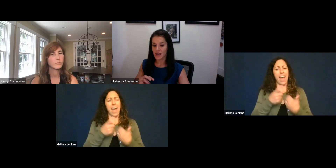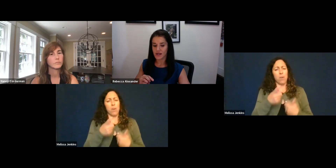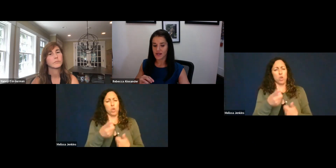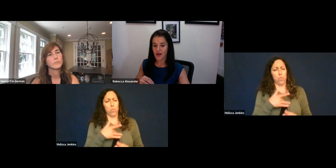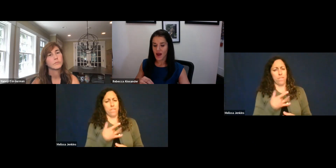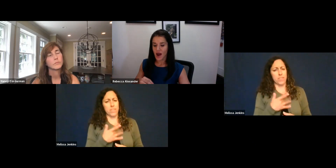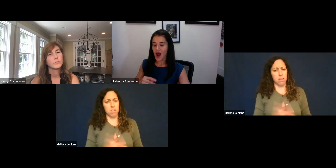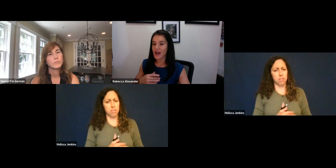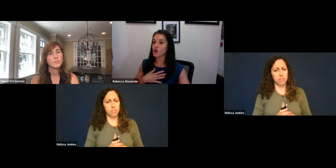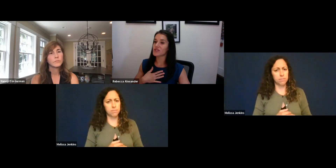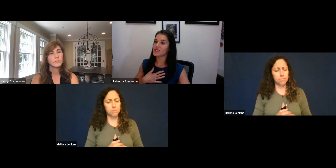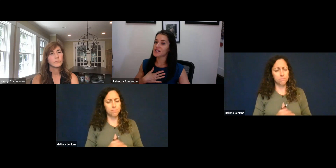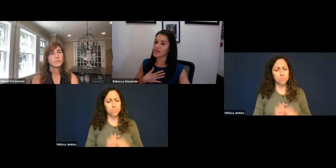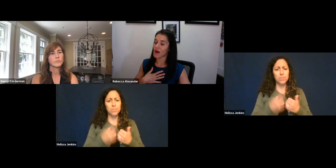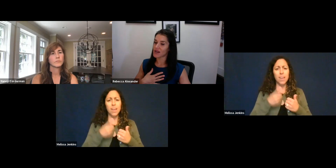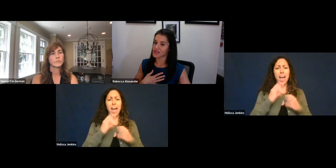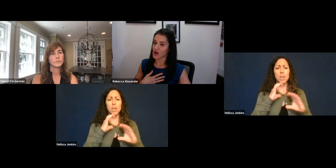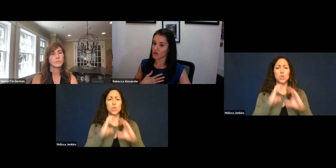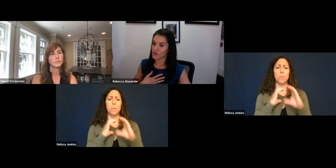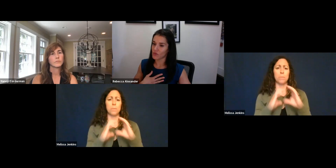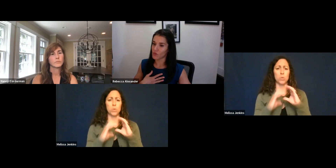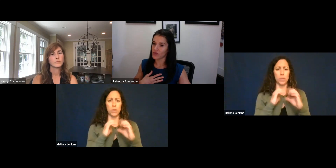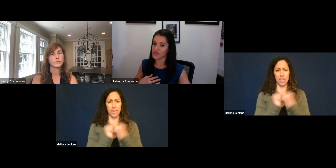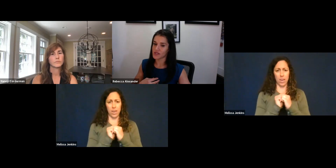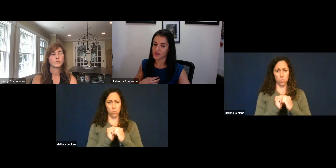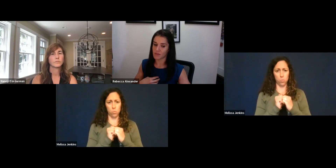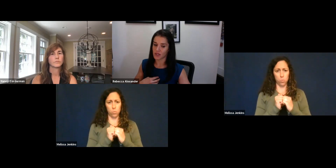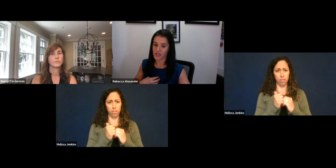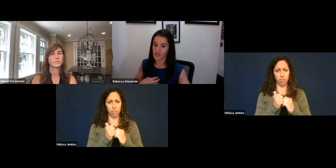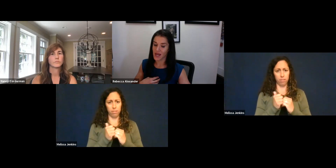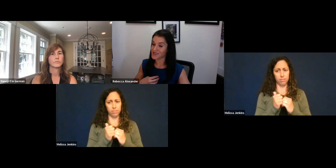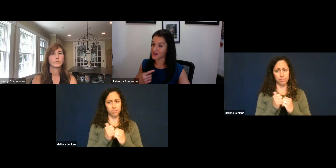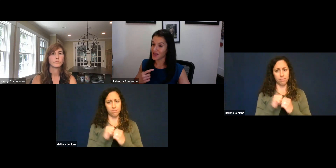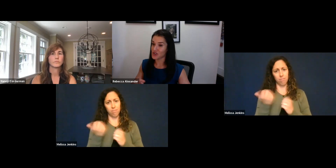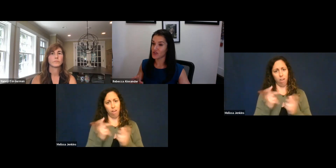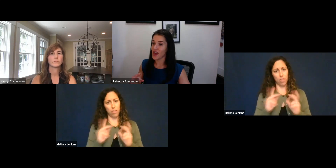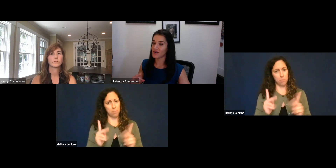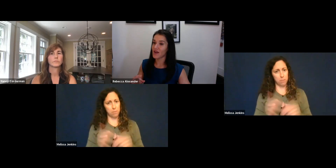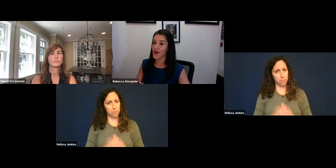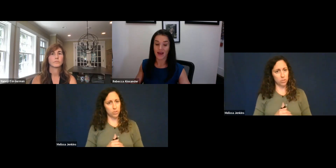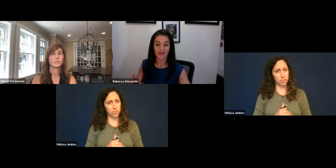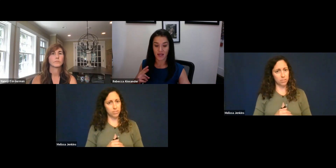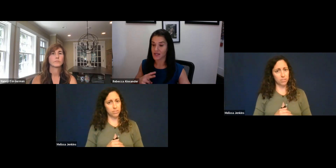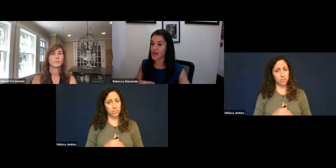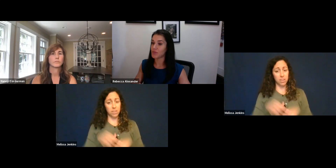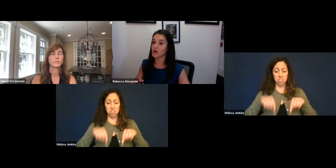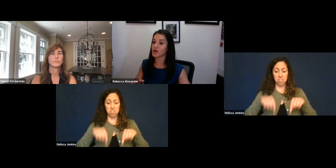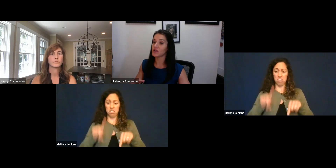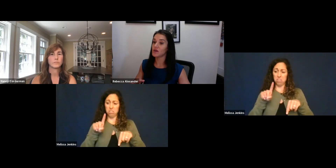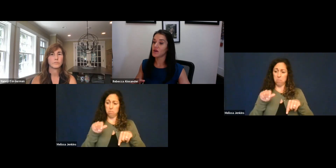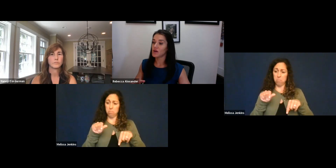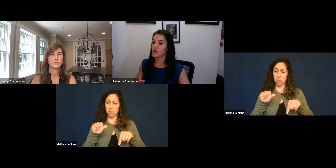And I don't see myself with this disability as lesser than, as incapable.